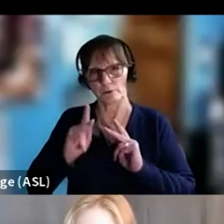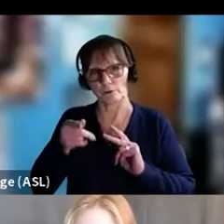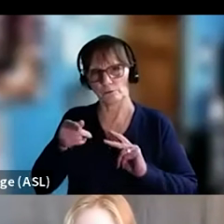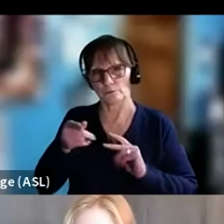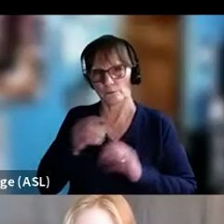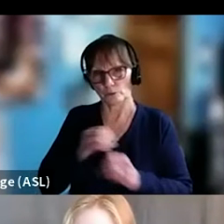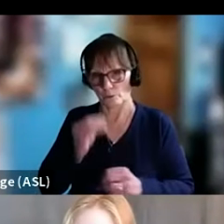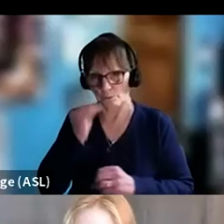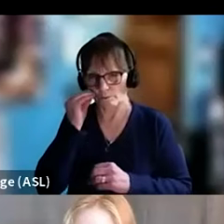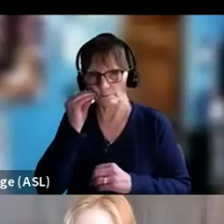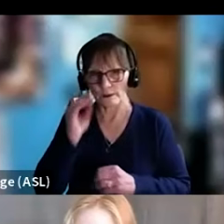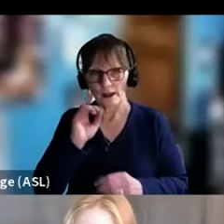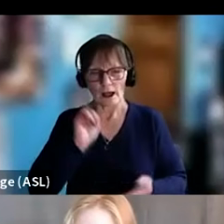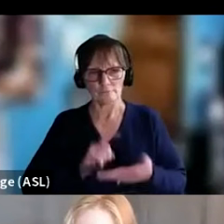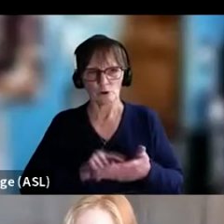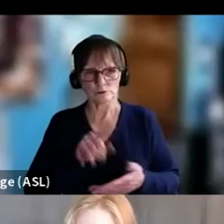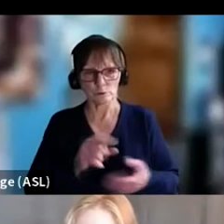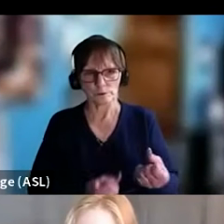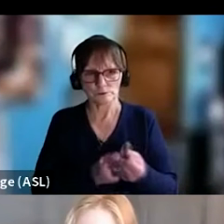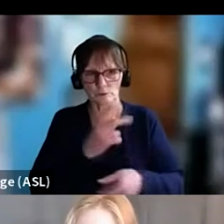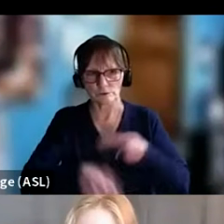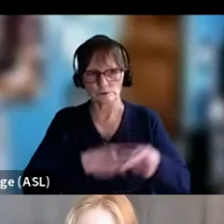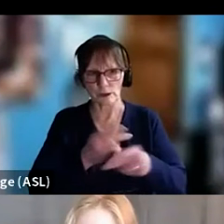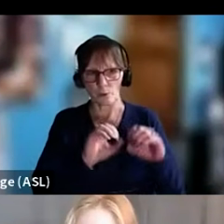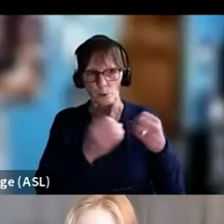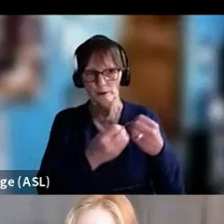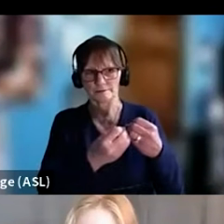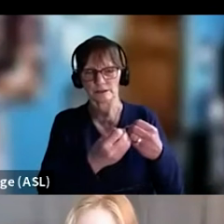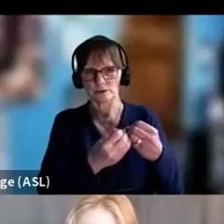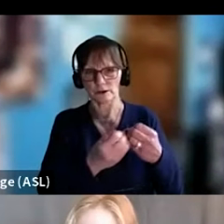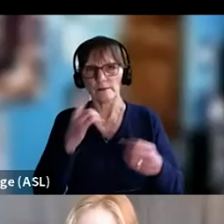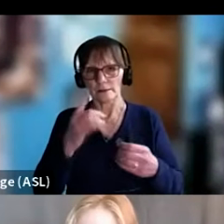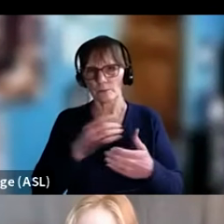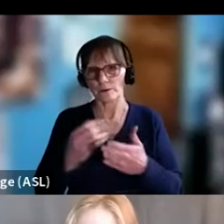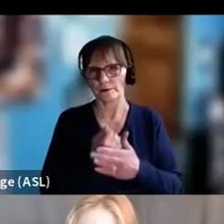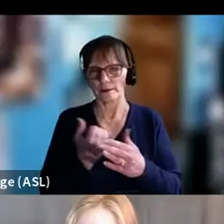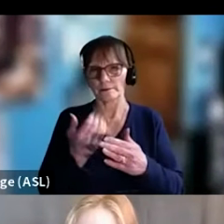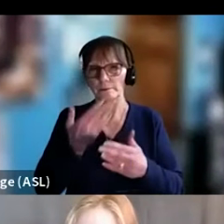I've certainly seen that when we support those types of organizations that we get better outcomes